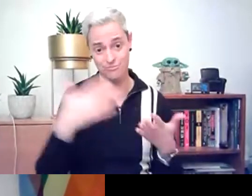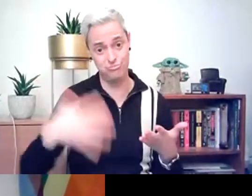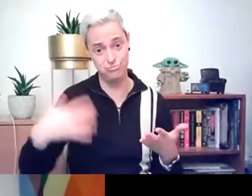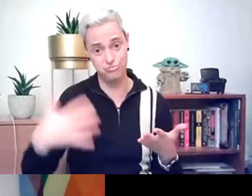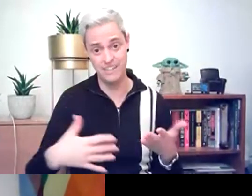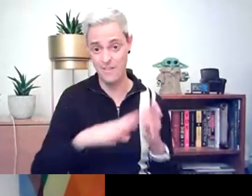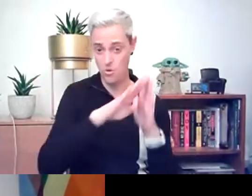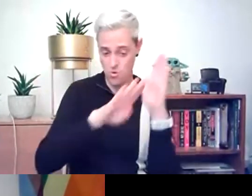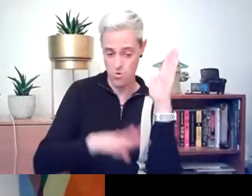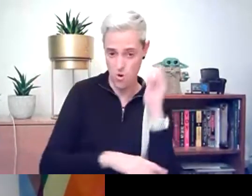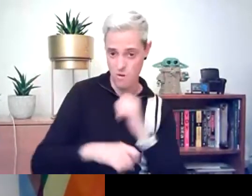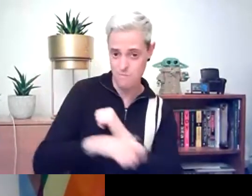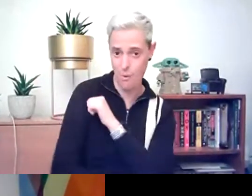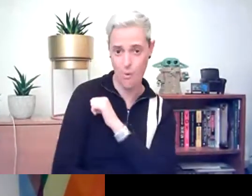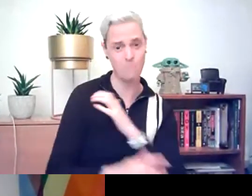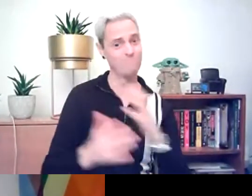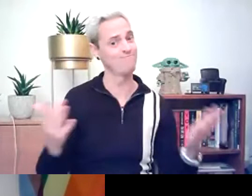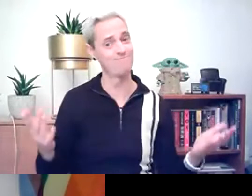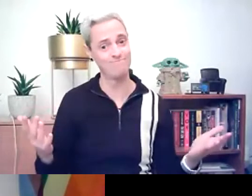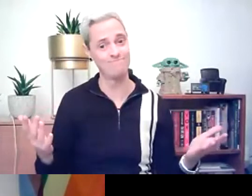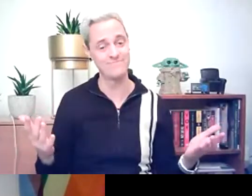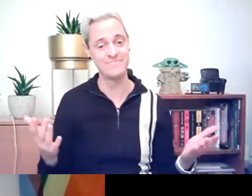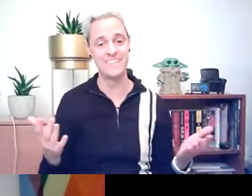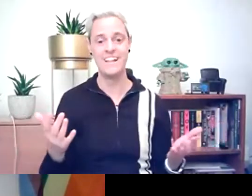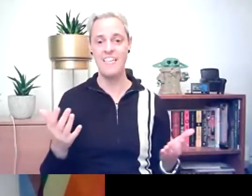really good private therapists, I'm thinking about things like things like pink therapy